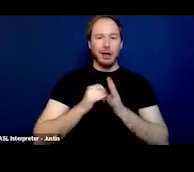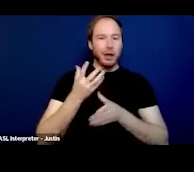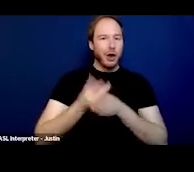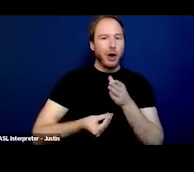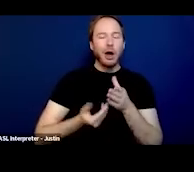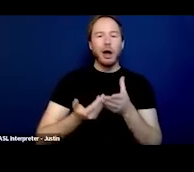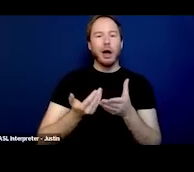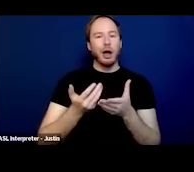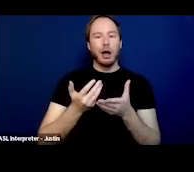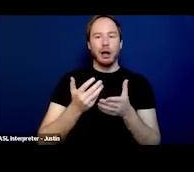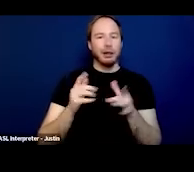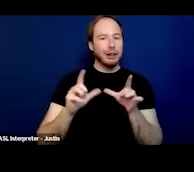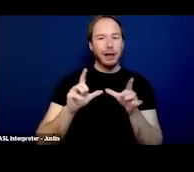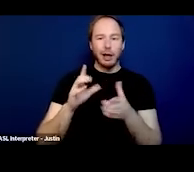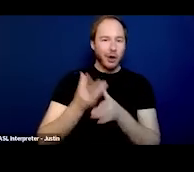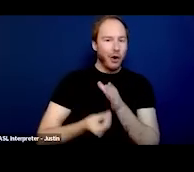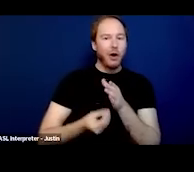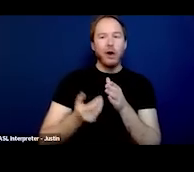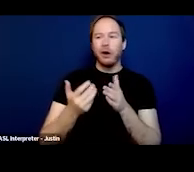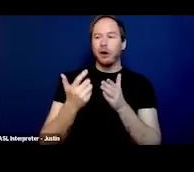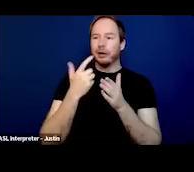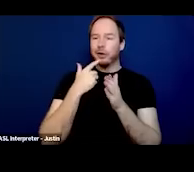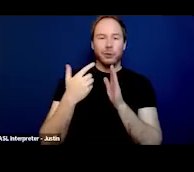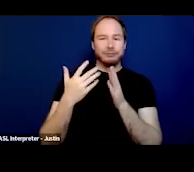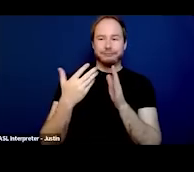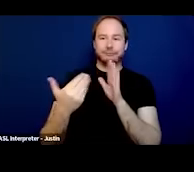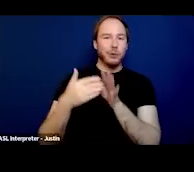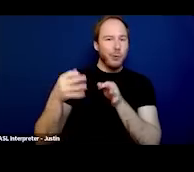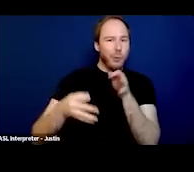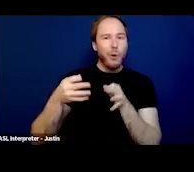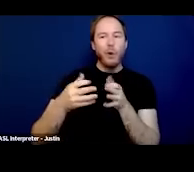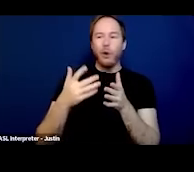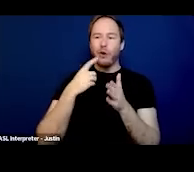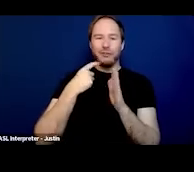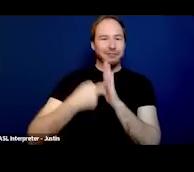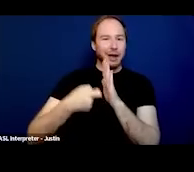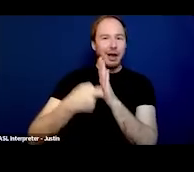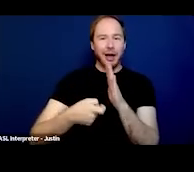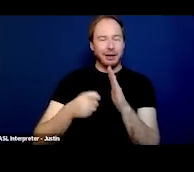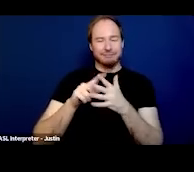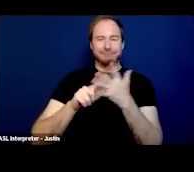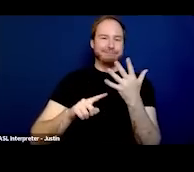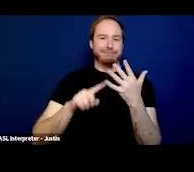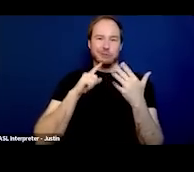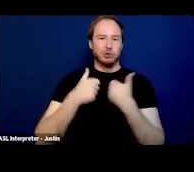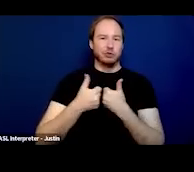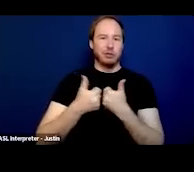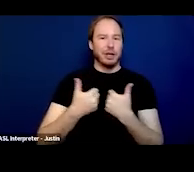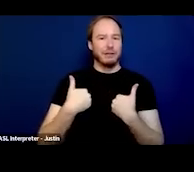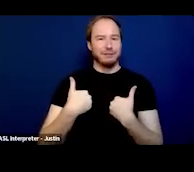ongoing legal cases, fines, other challenges and vulnerabilities as well. Next slide please.